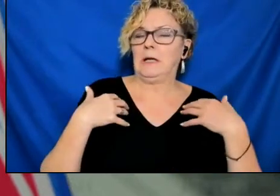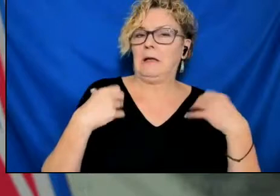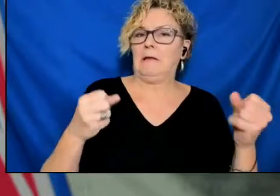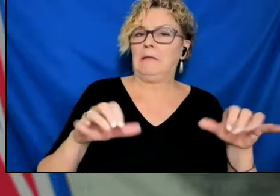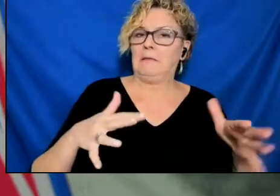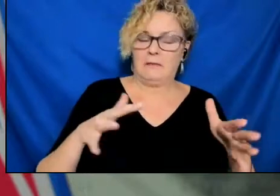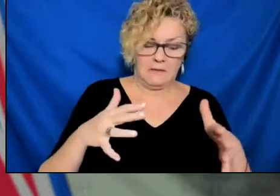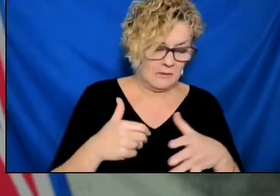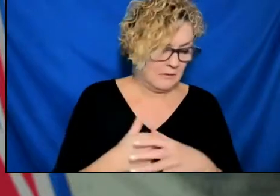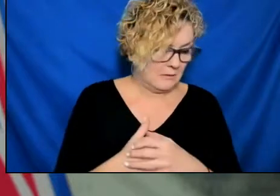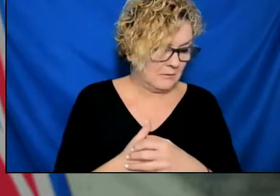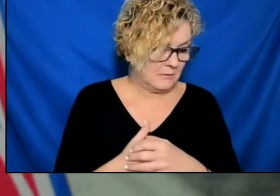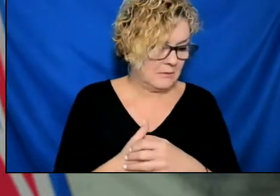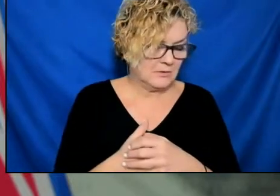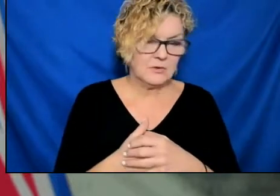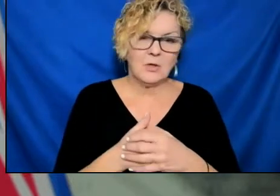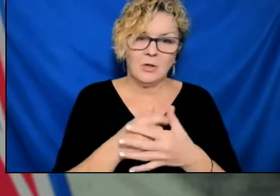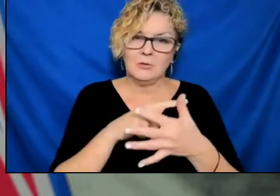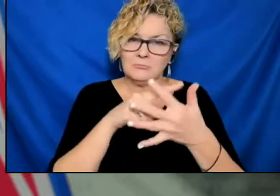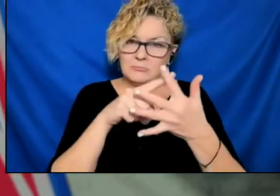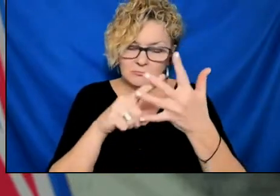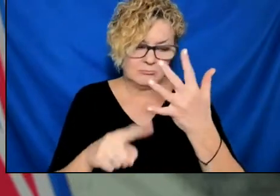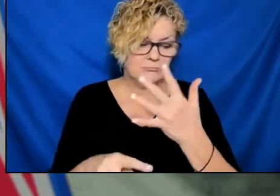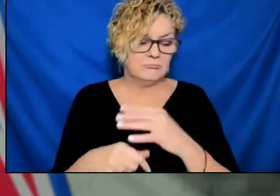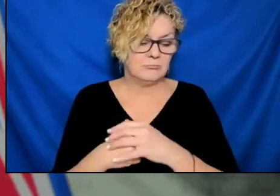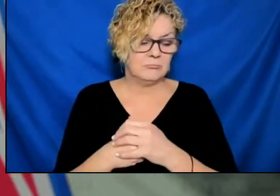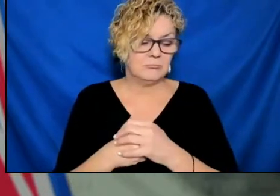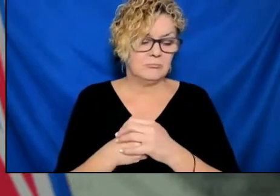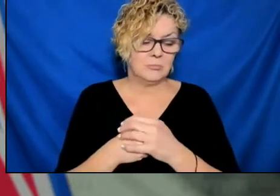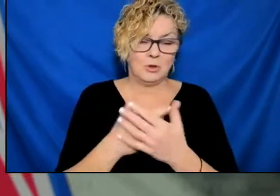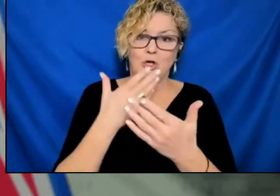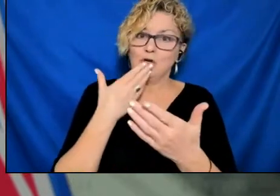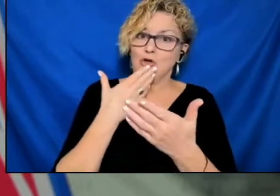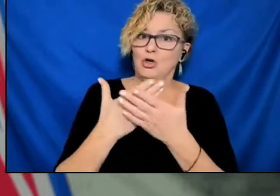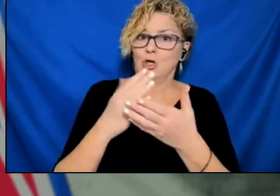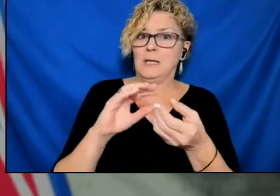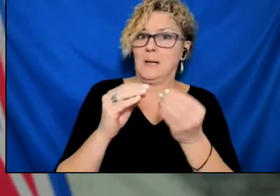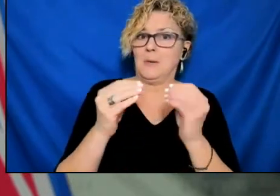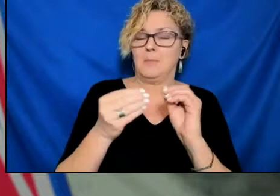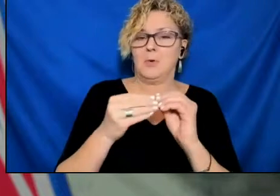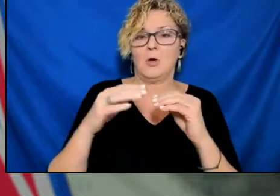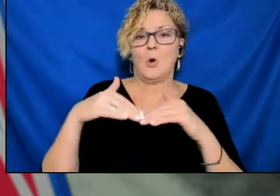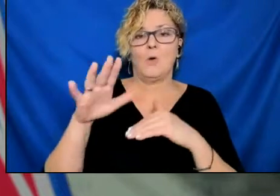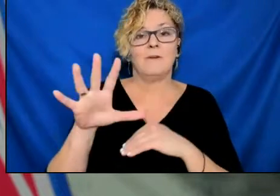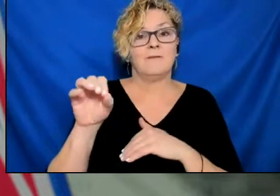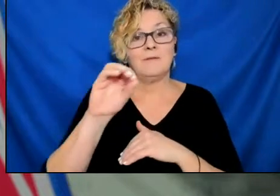And 34,168 people living in assisted living and long-term